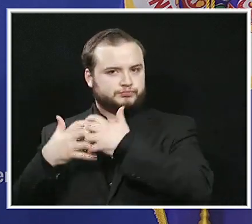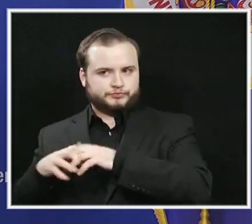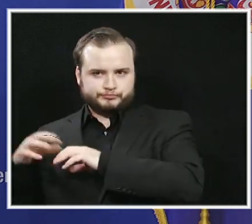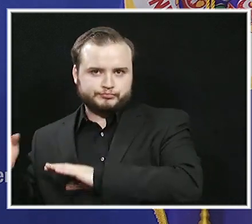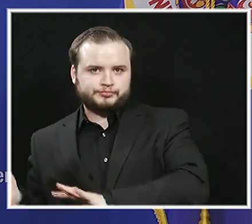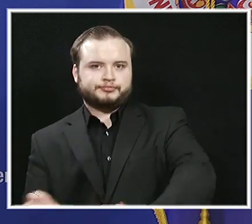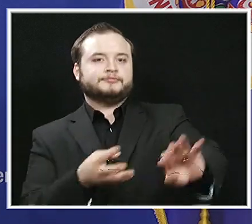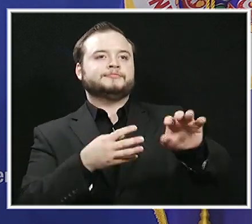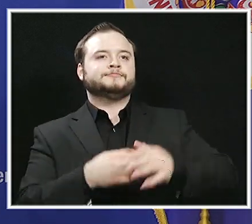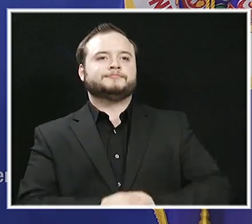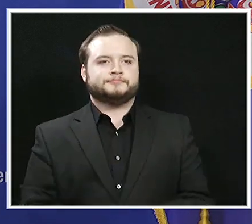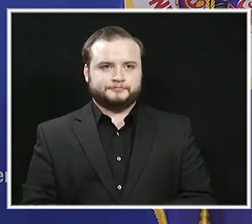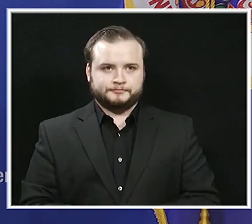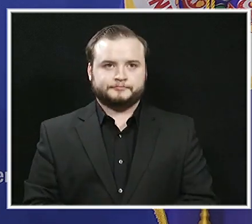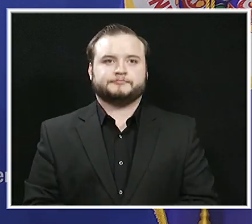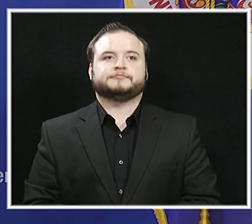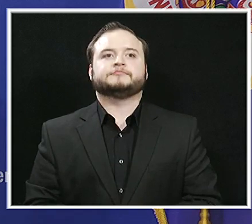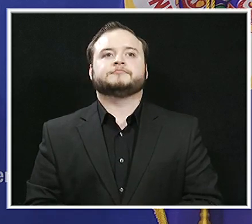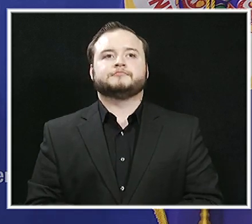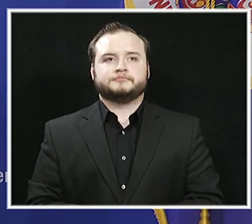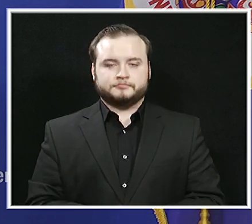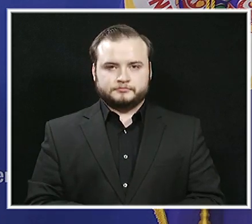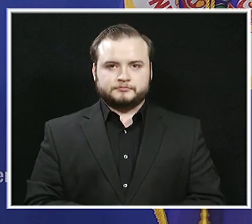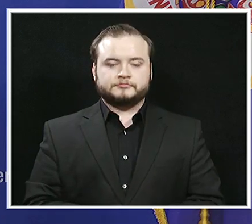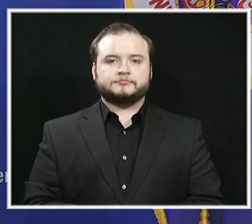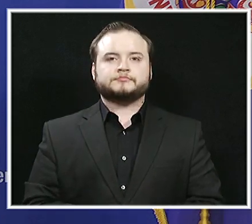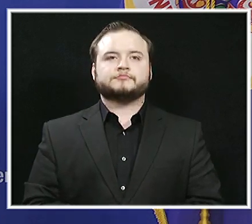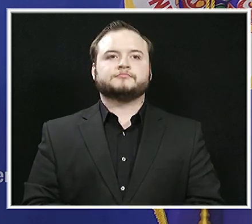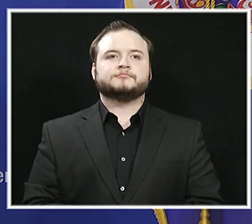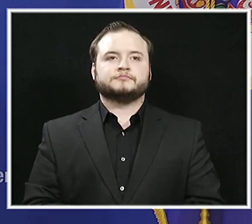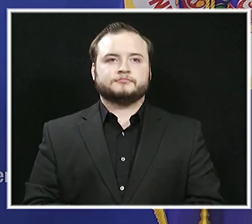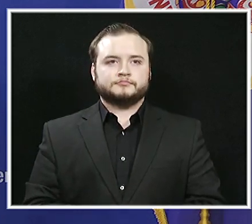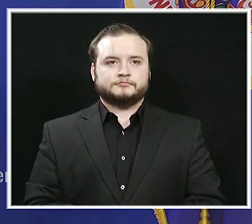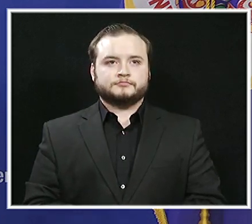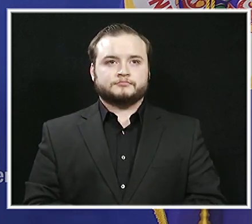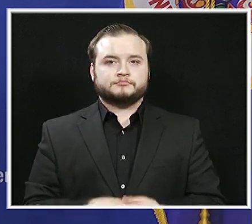reagents and so forth. Because we know we've theoretically got a bunch of capacity there, but we're